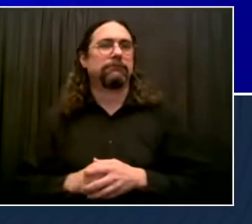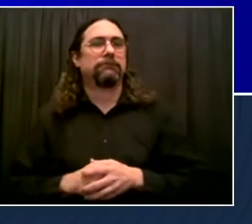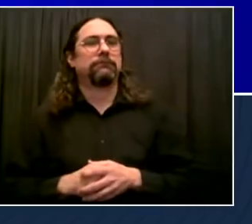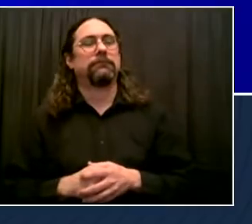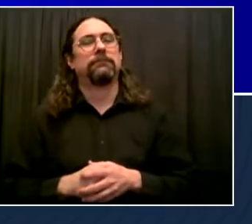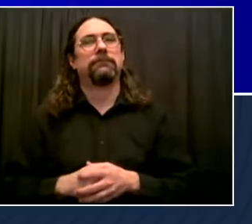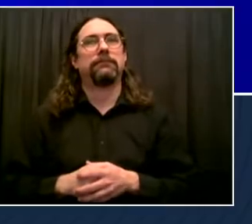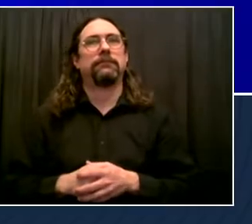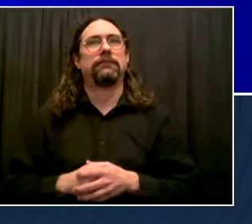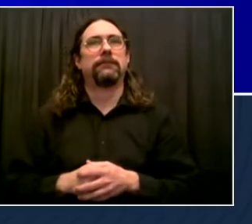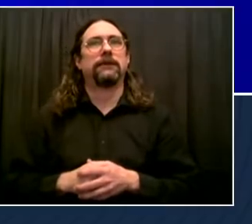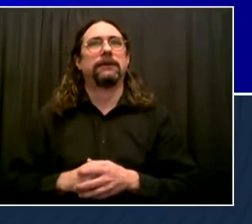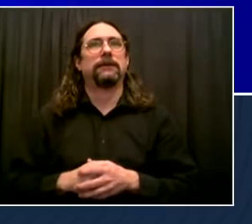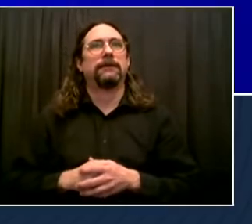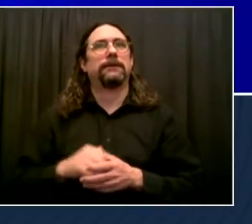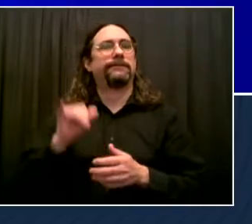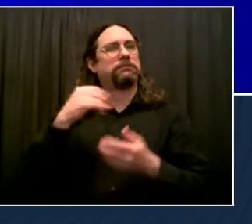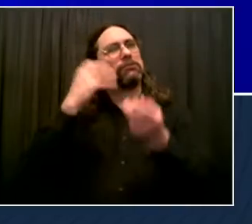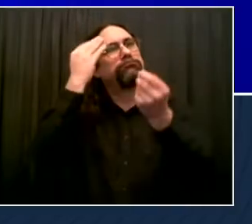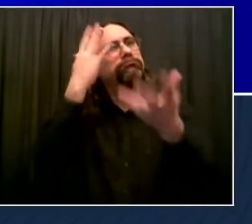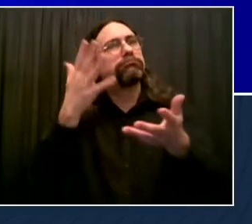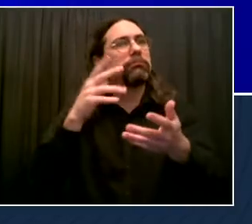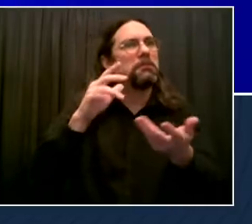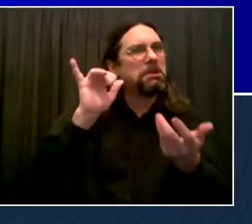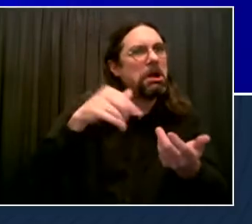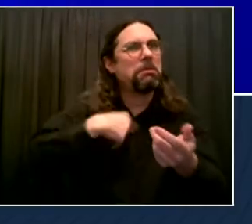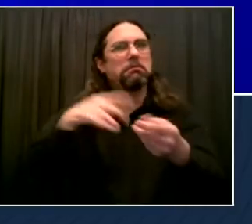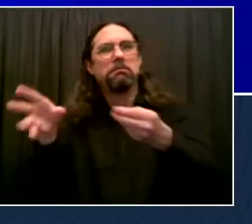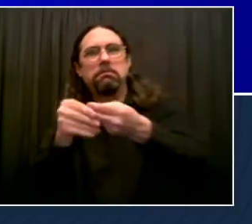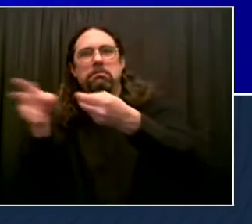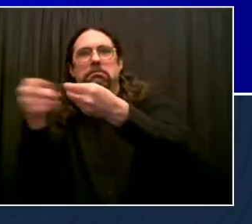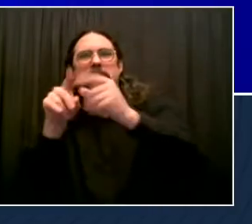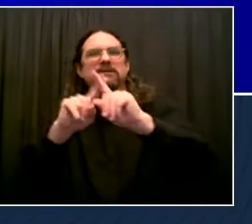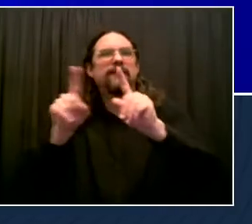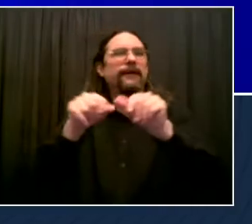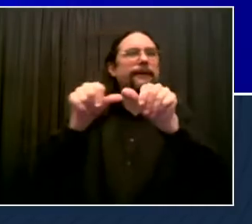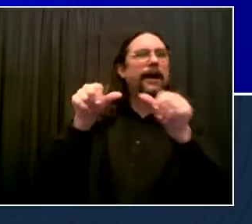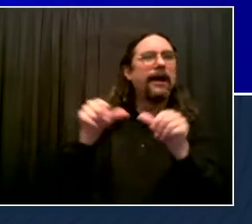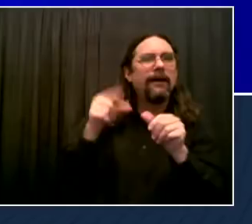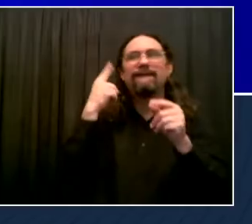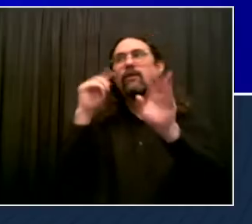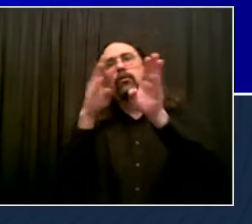WE'RE GOING TO LOOK UNDER EVERY